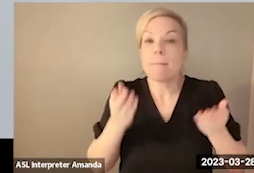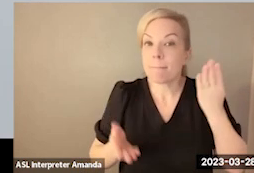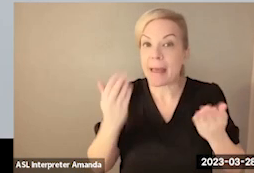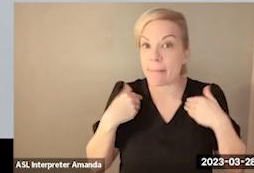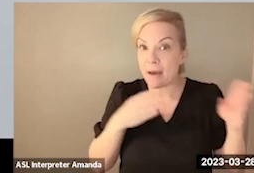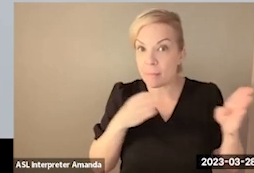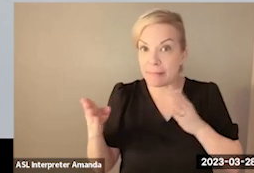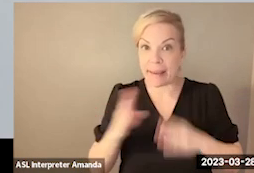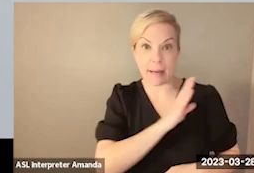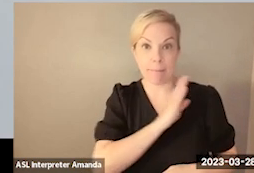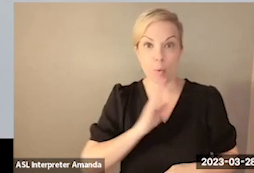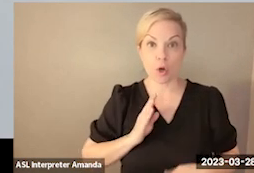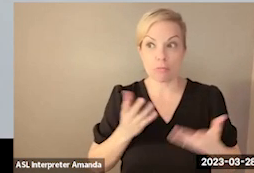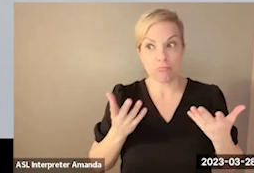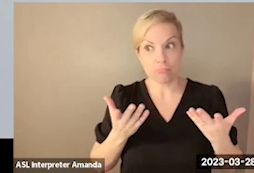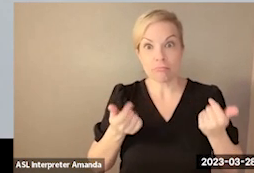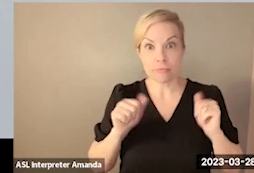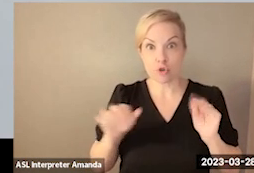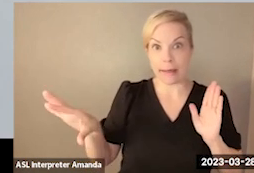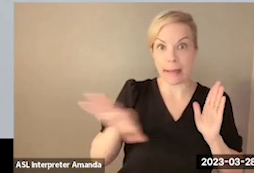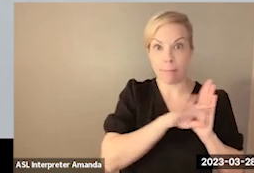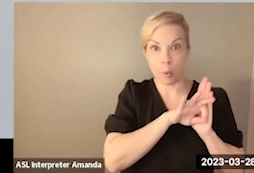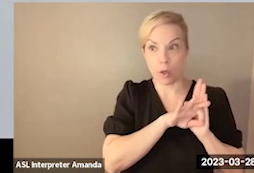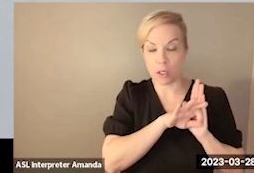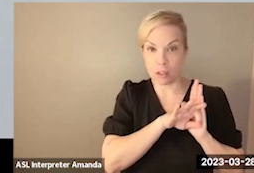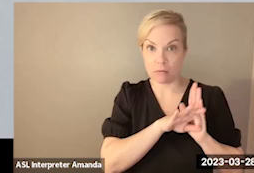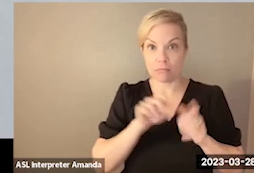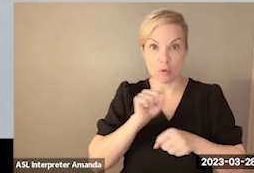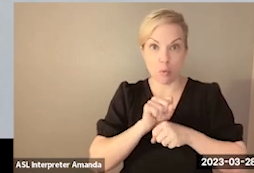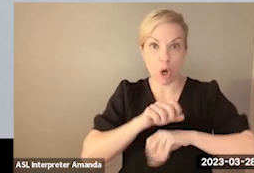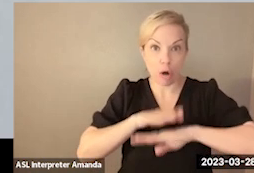Debbie Stine, Science & Technology Policy Academy: See if you can get appointed to that planning board, or that that Commission